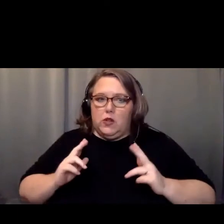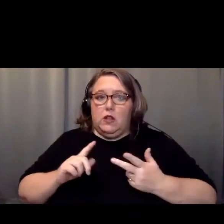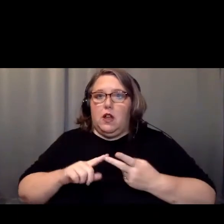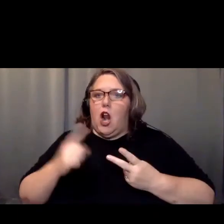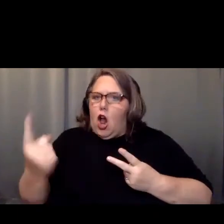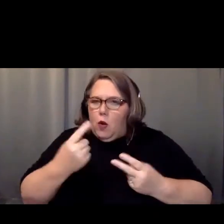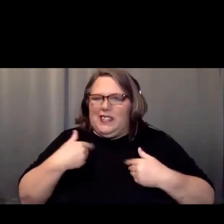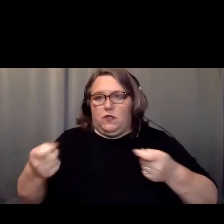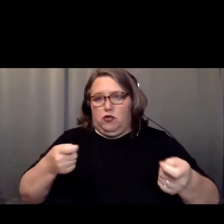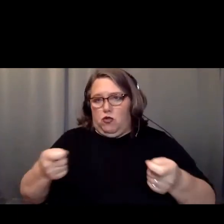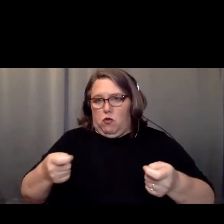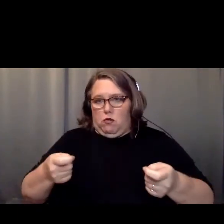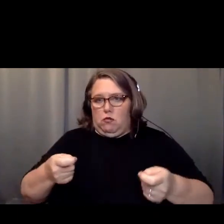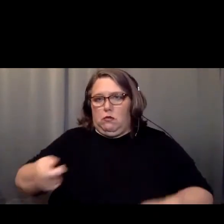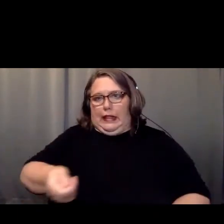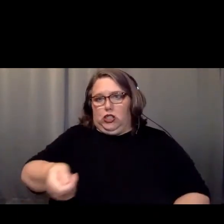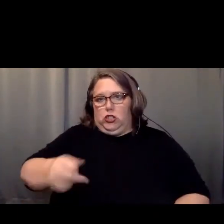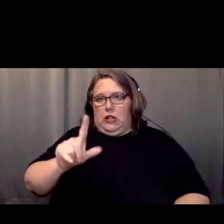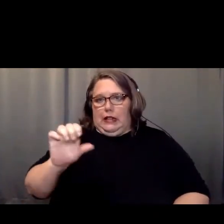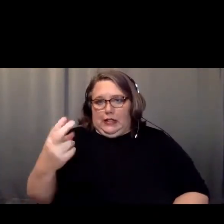So, just make sure that is always.